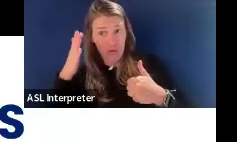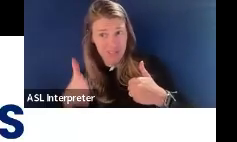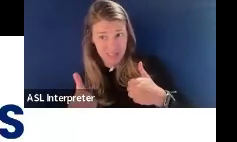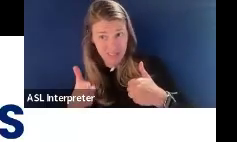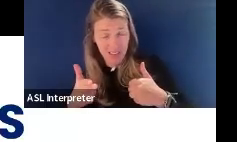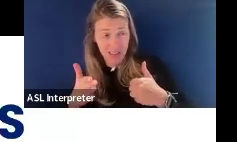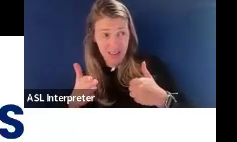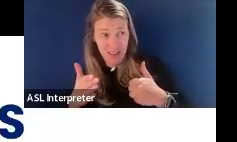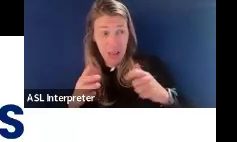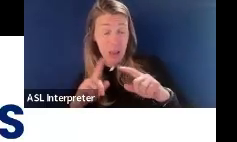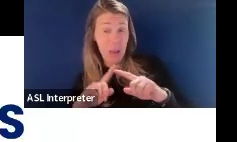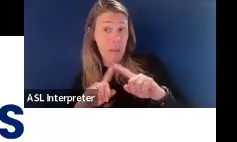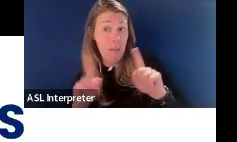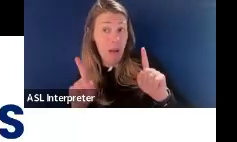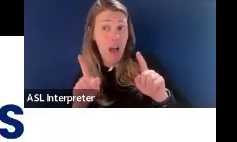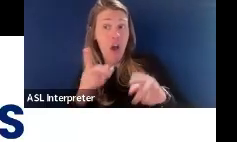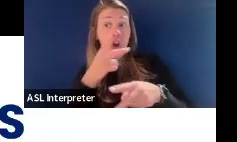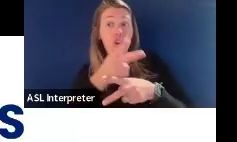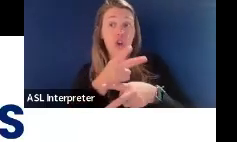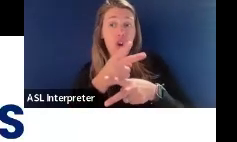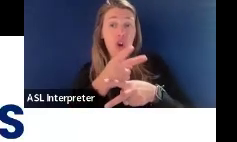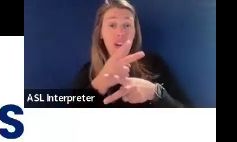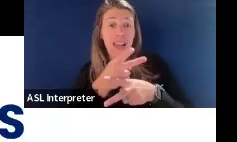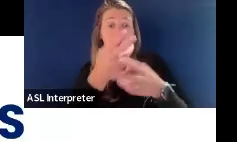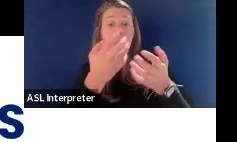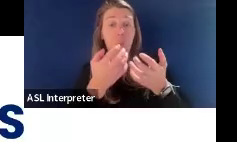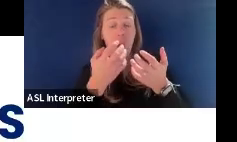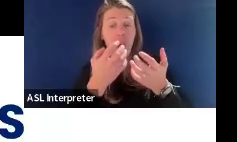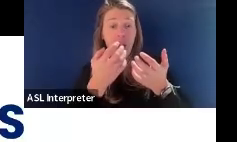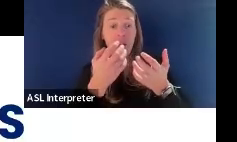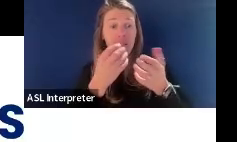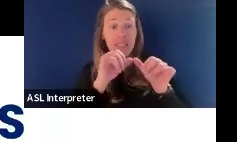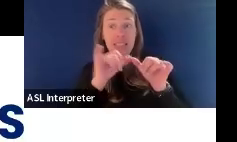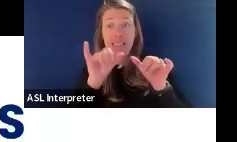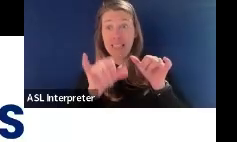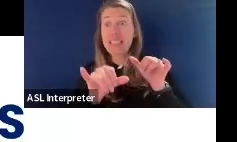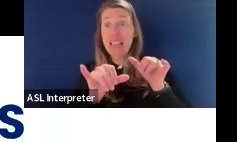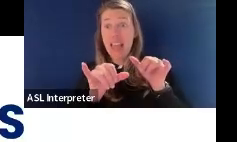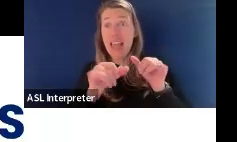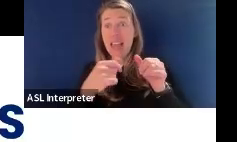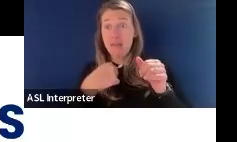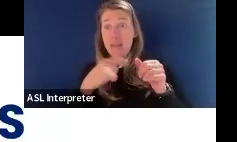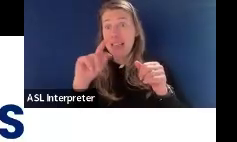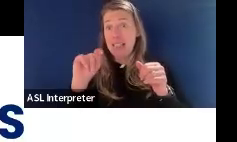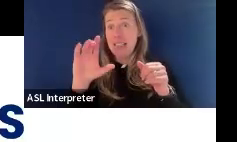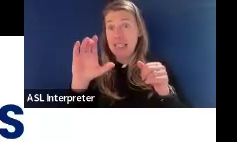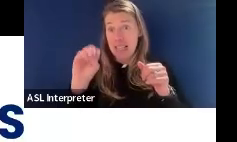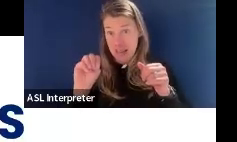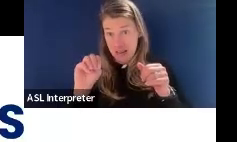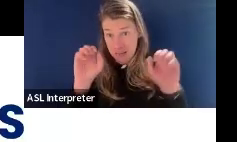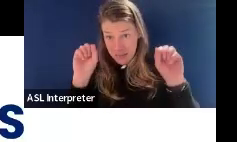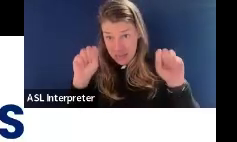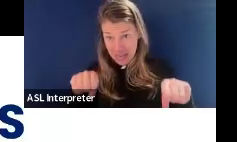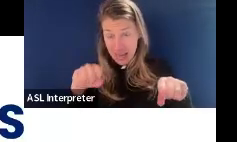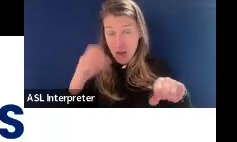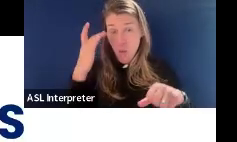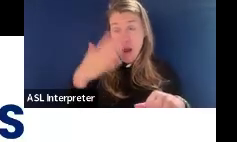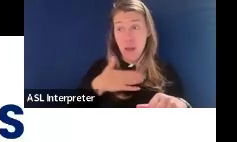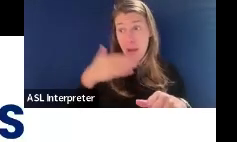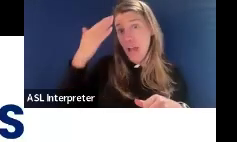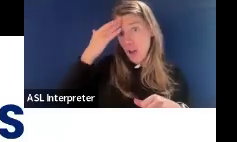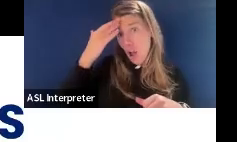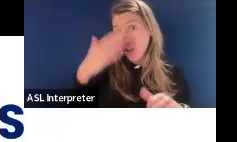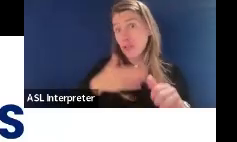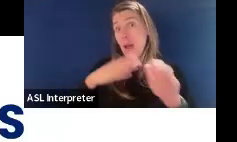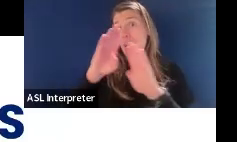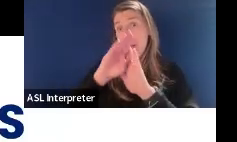but a guardian wants to also stay with me as TCM due to my knowledge and background